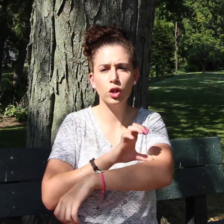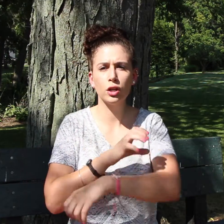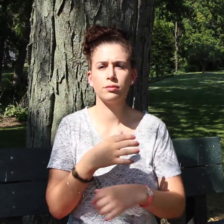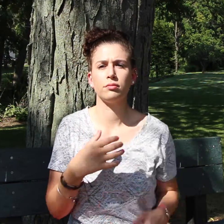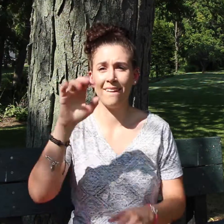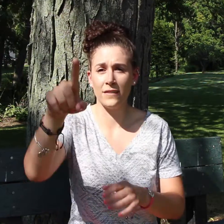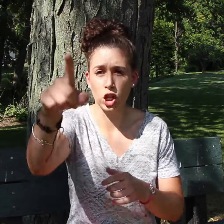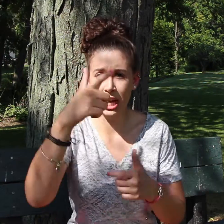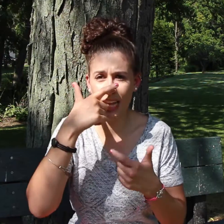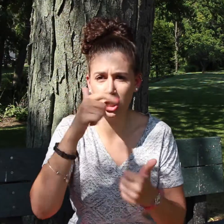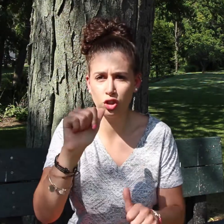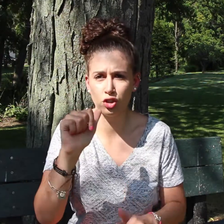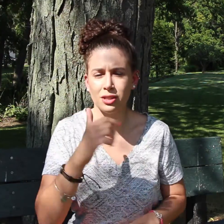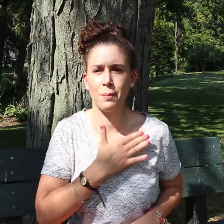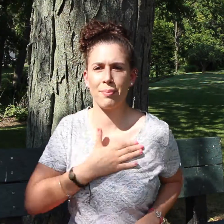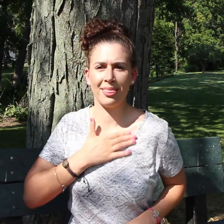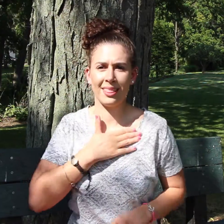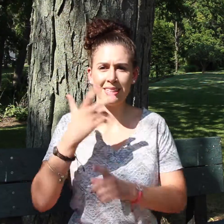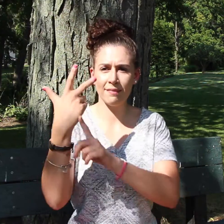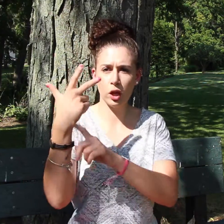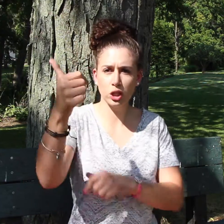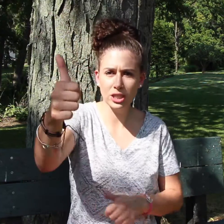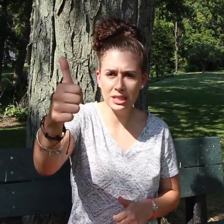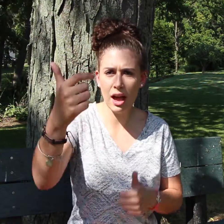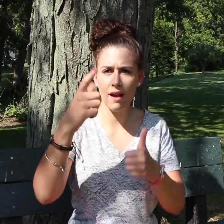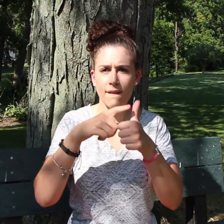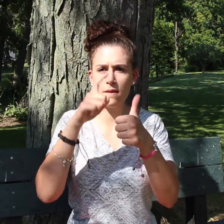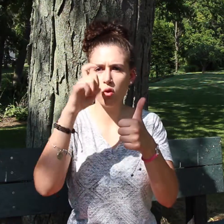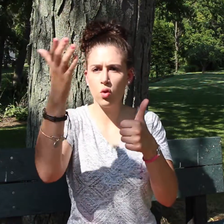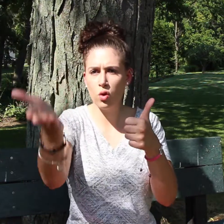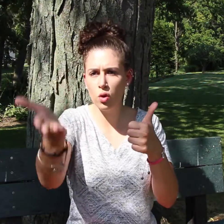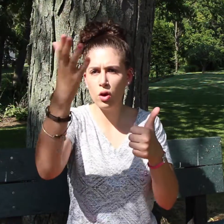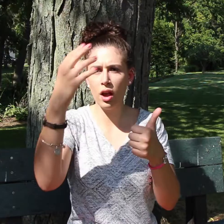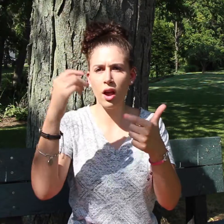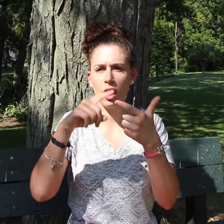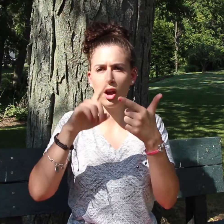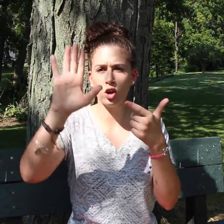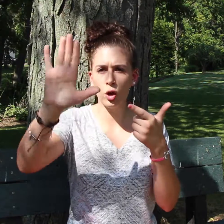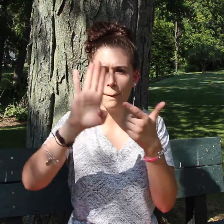I would like for you guys to create your own video to explain your background,